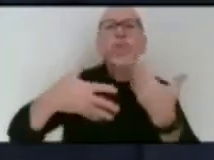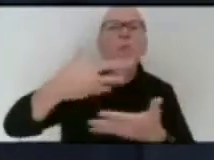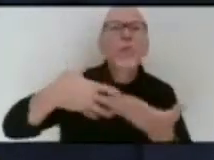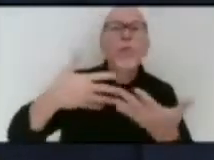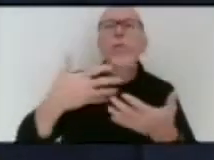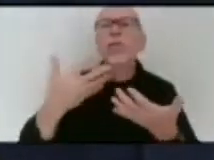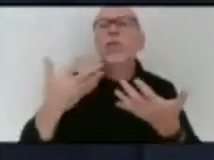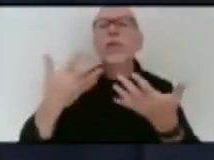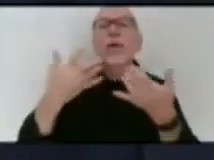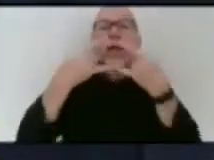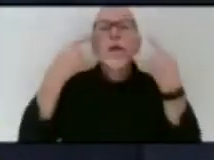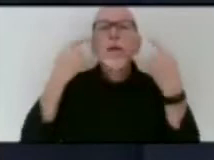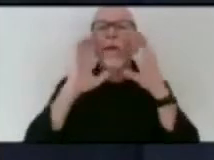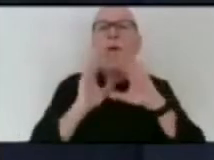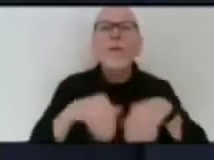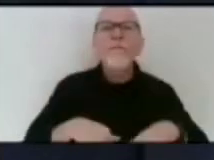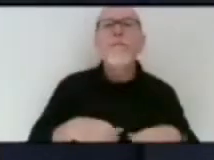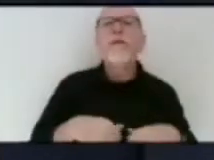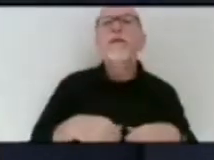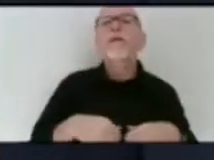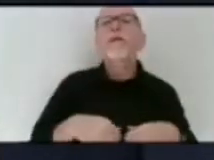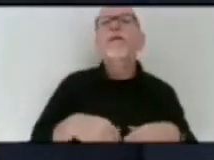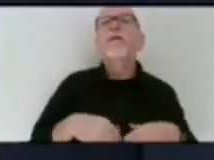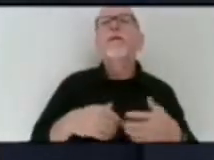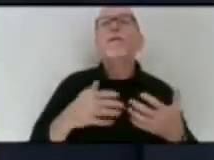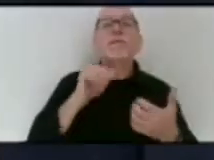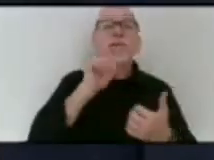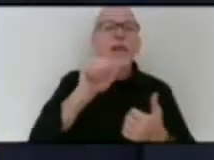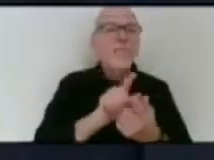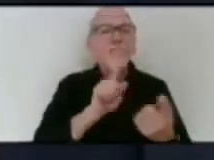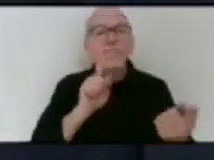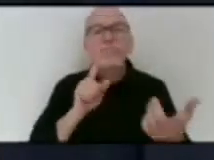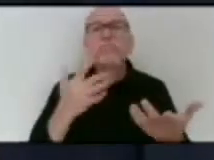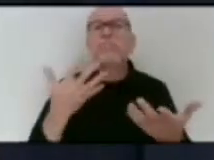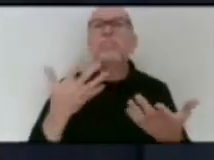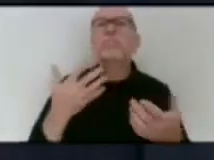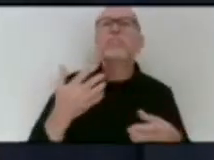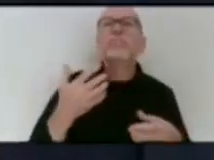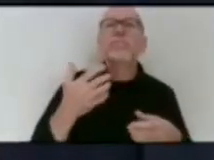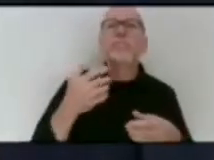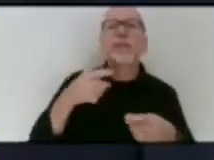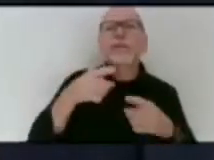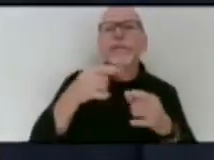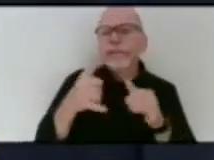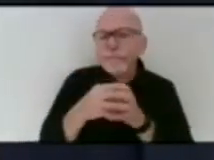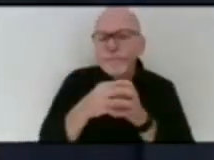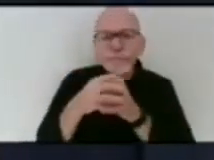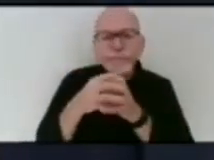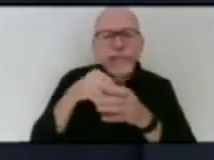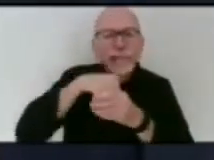their face coverings or don't socially distance and stay in close quarters inside for long periods of time.